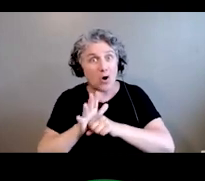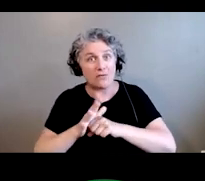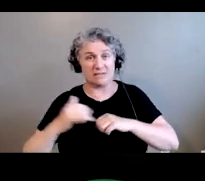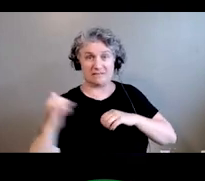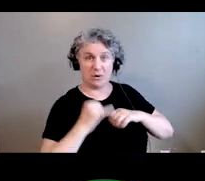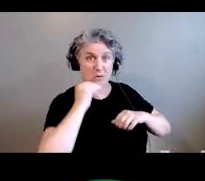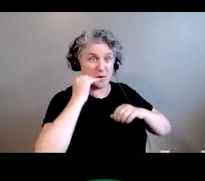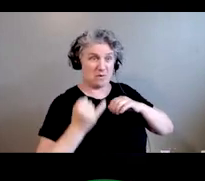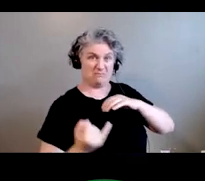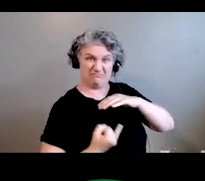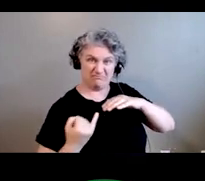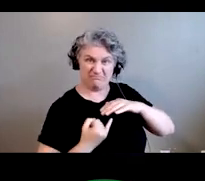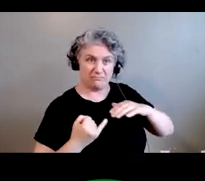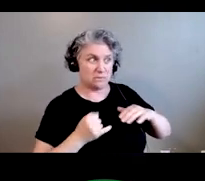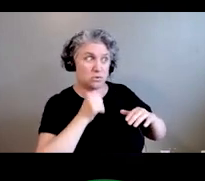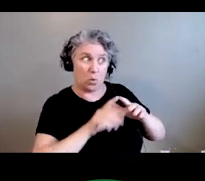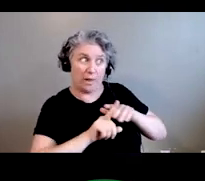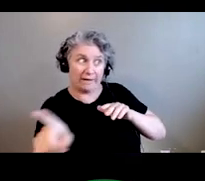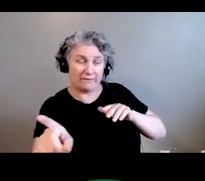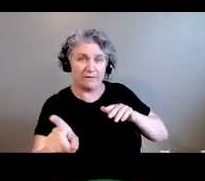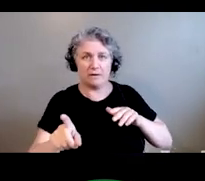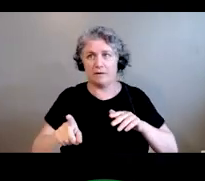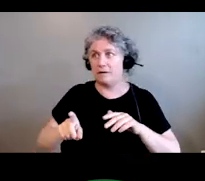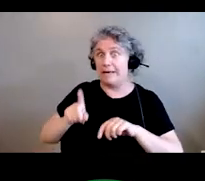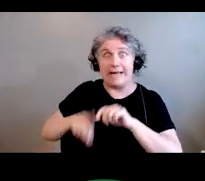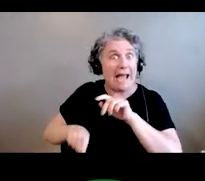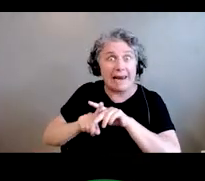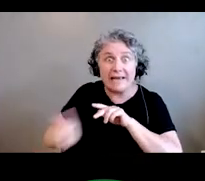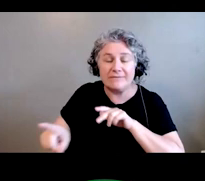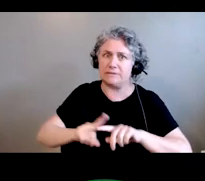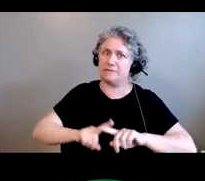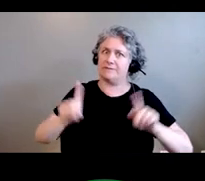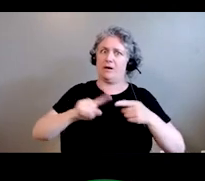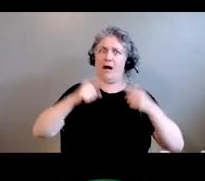And so. Anyway, and we've had some loss of life here in the province because of the flooding